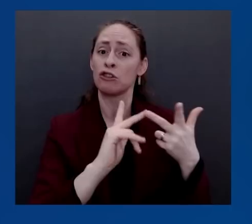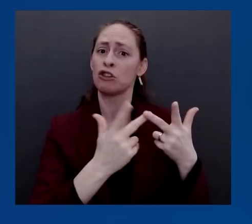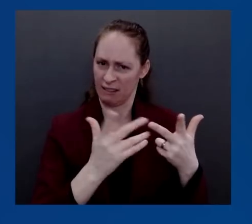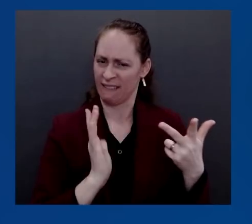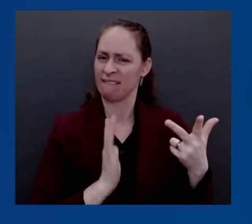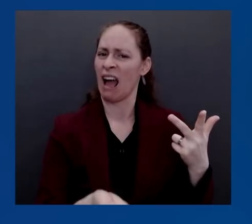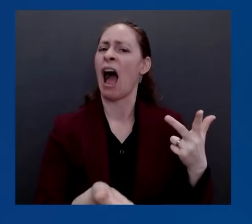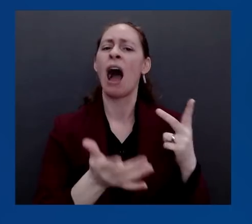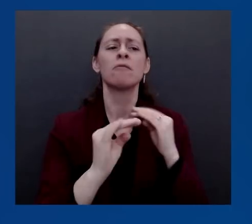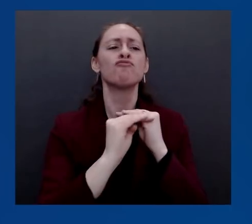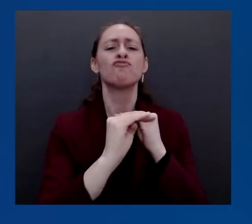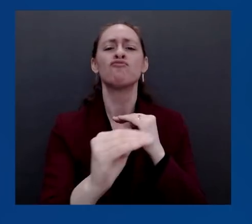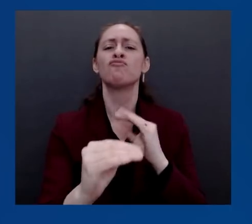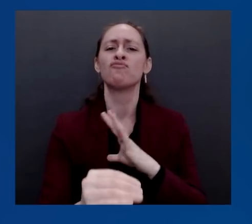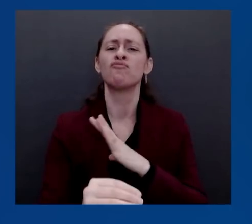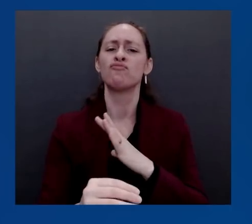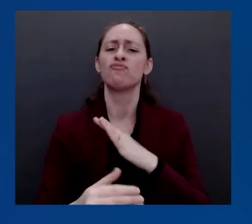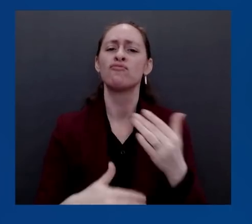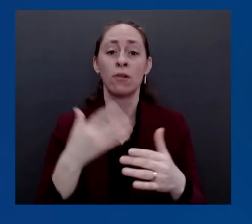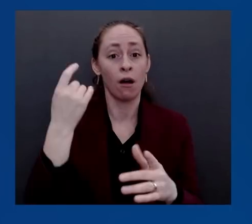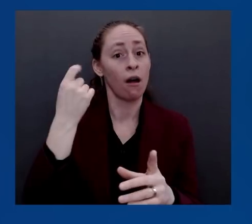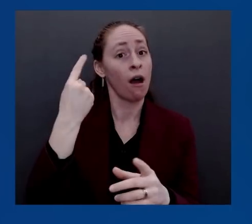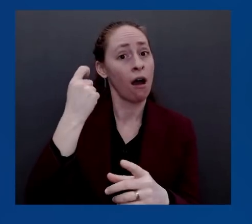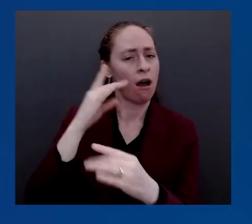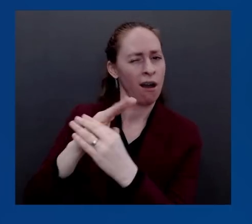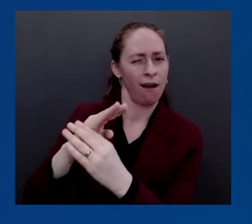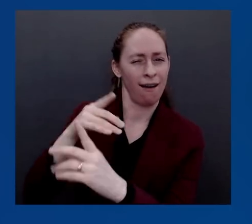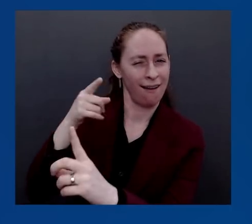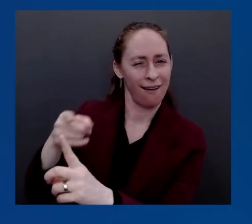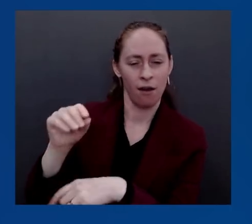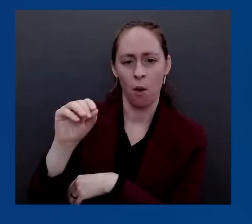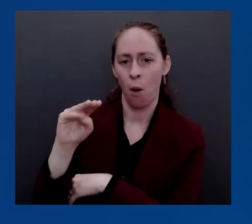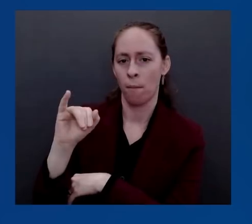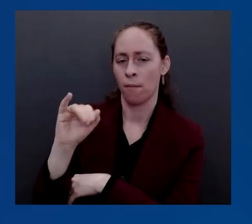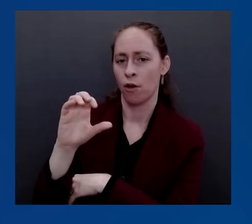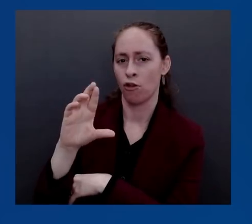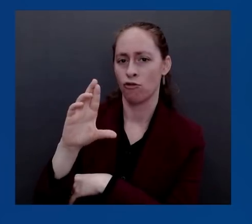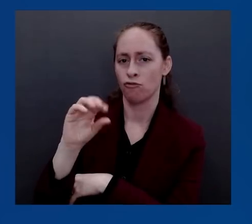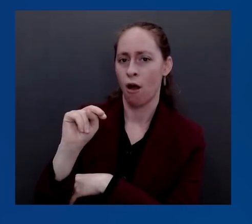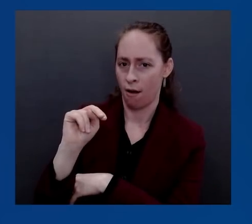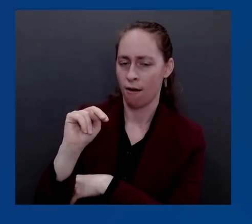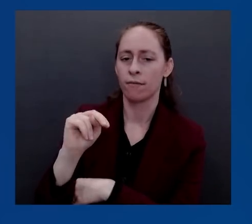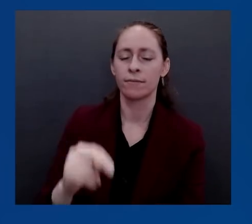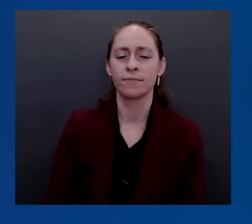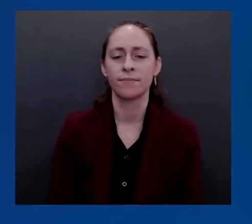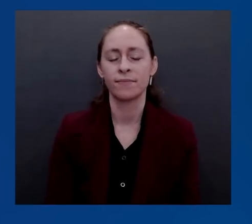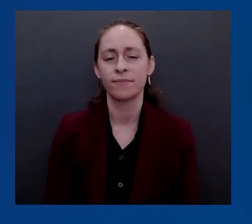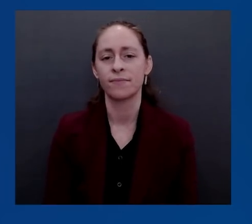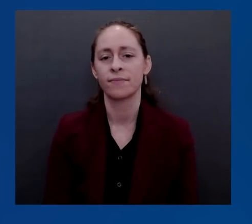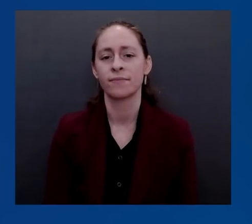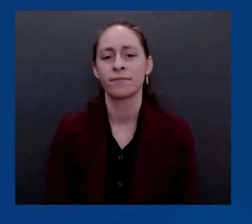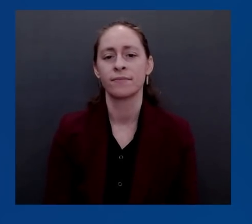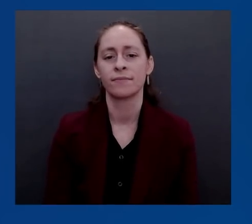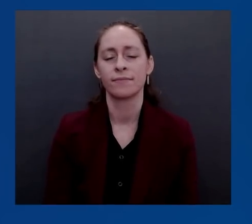This should not be confused with the fact that for many immunocompromised people, already a second booster shot --